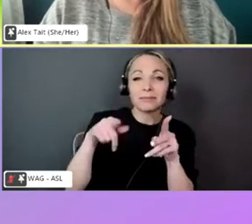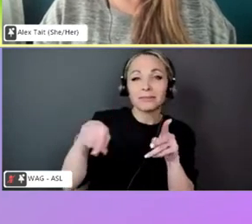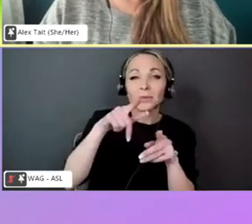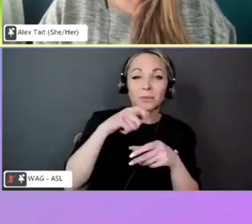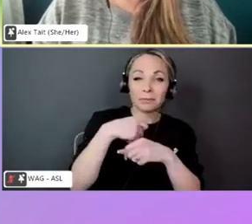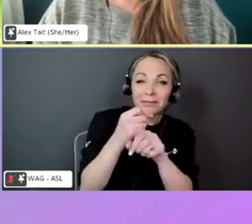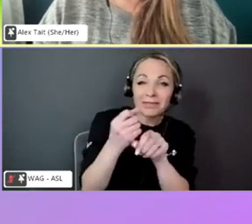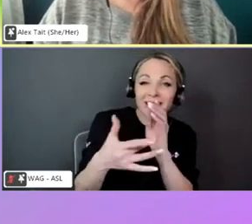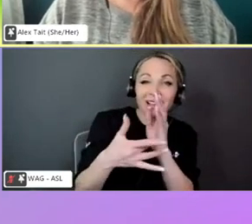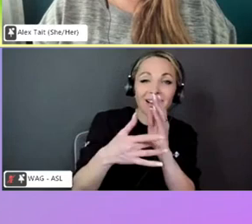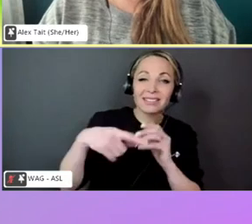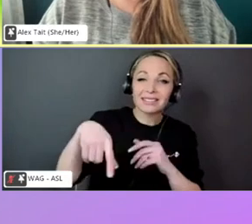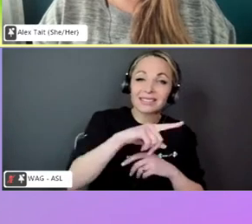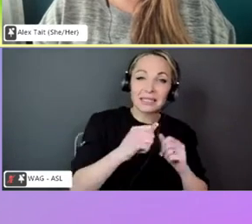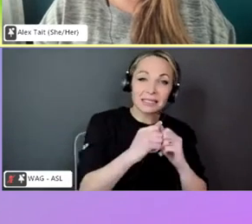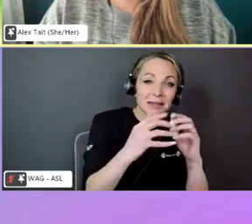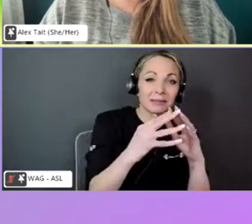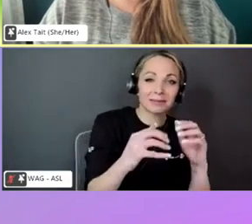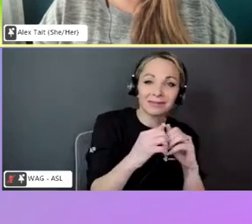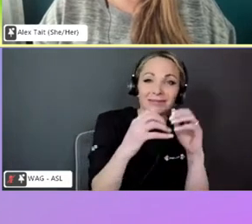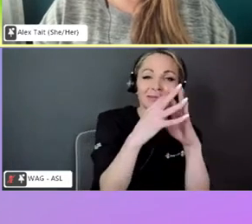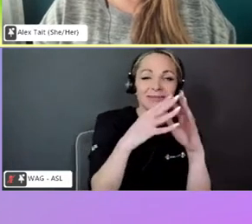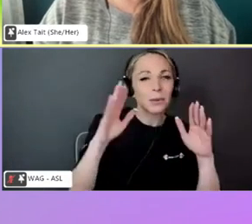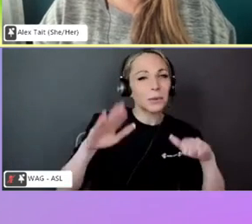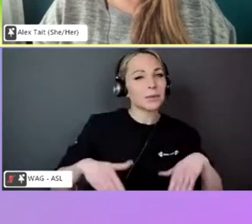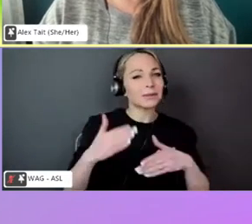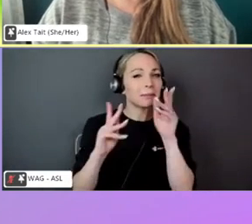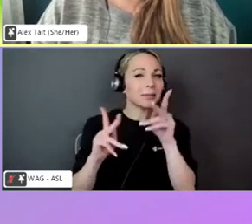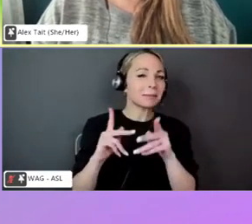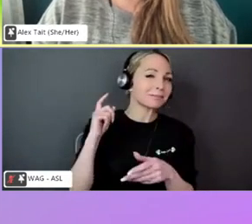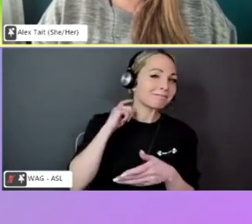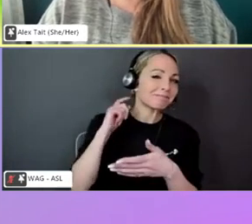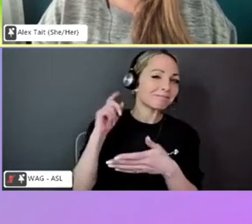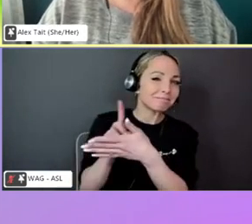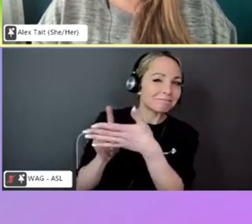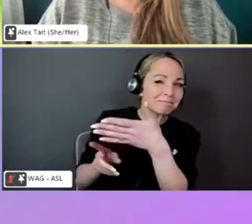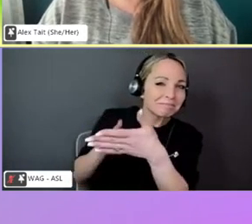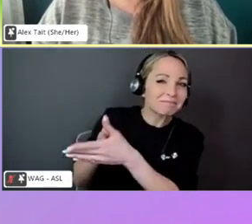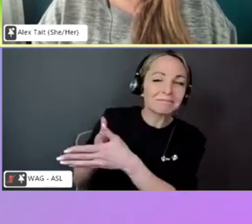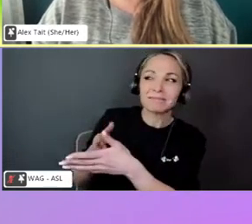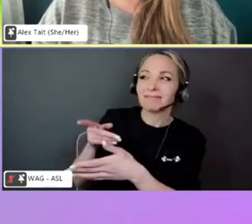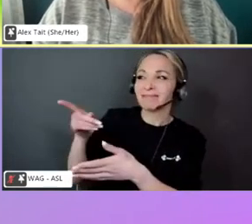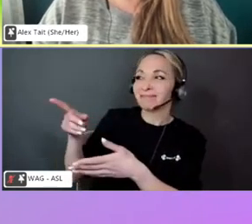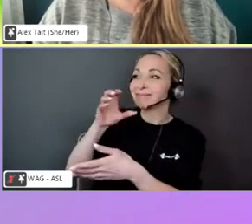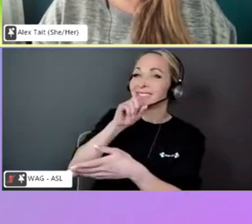when we talk about exclusion from these marketers and makers of technology, there's lots that goes into this.